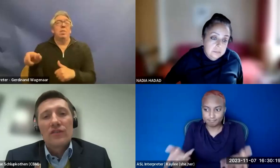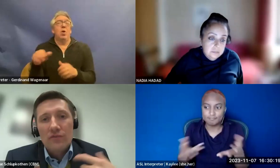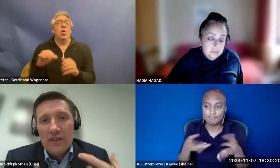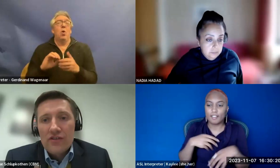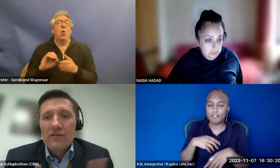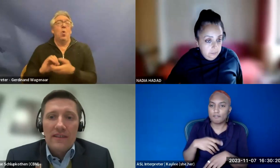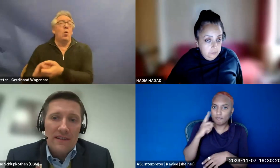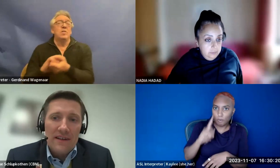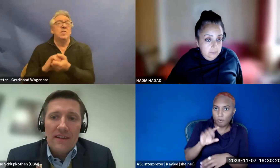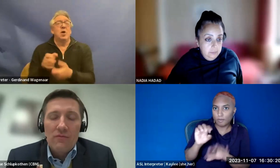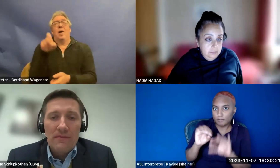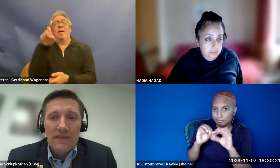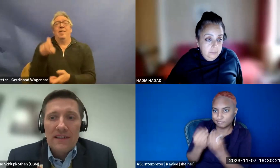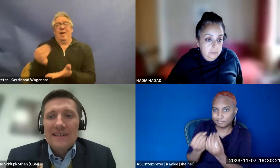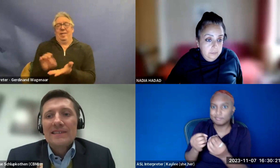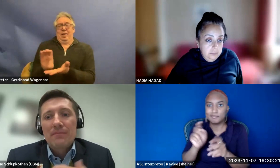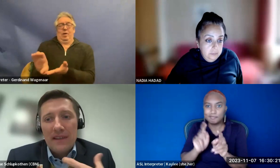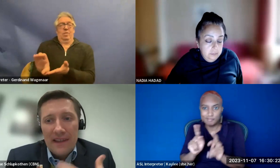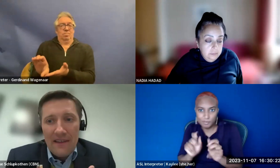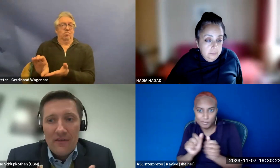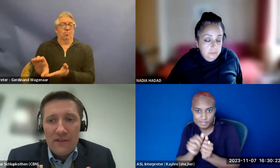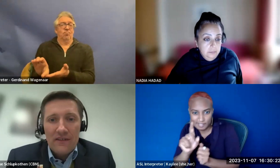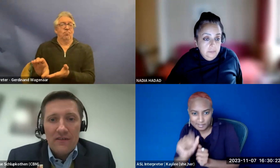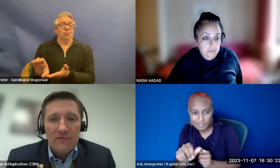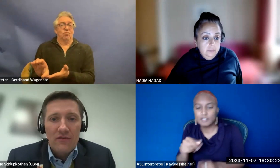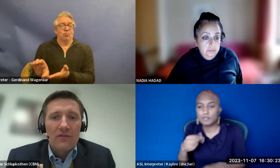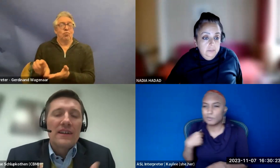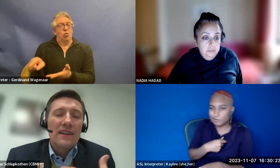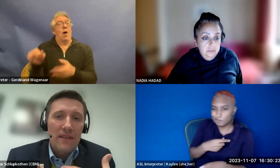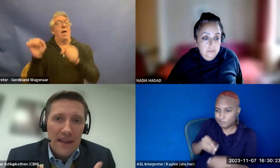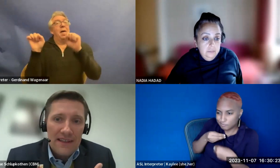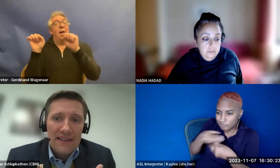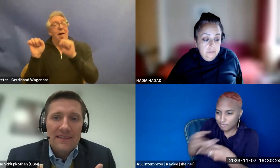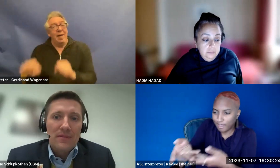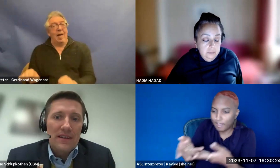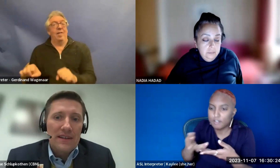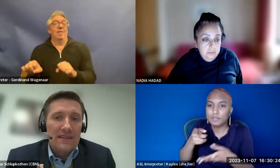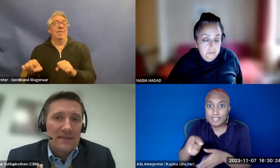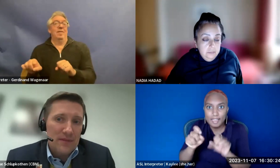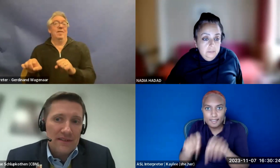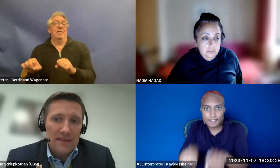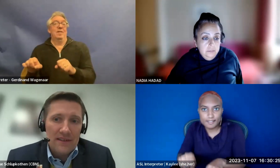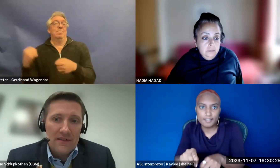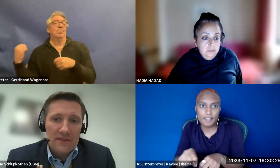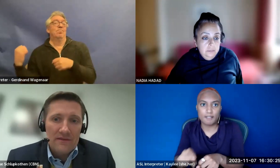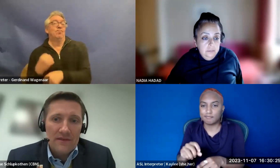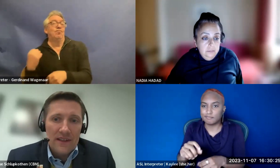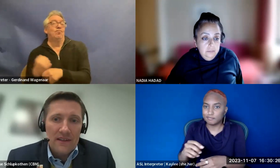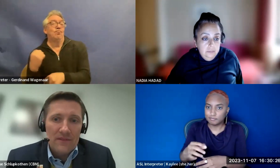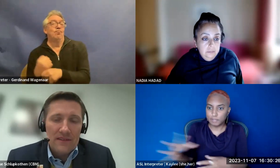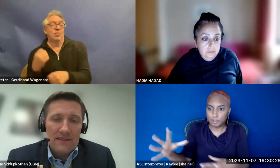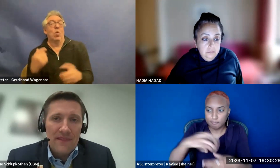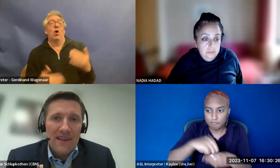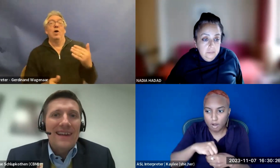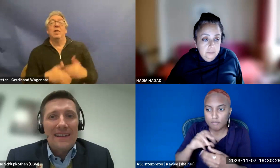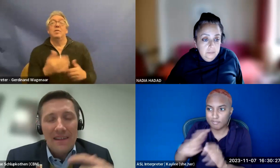to ensure that they are equipped to play the critical role they need to play in disability-inclusive development.